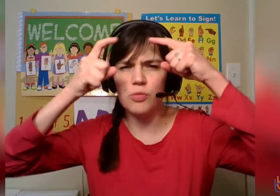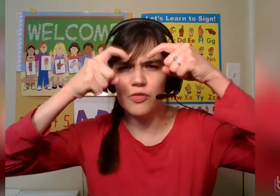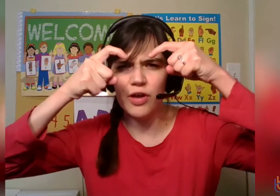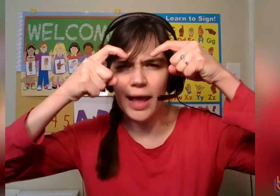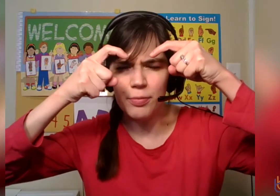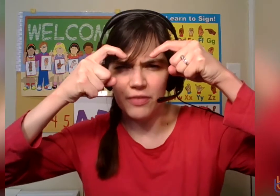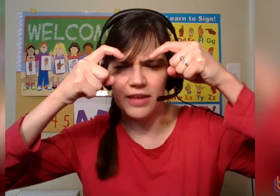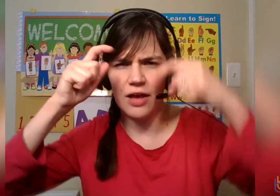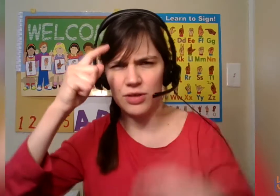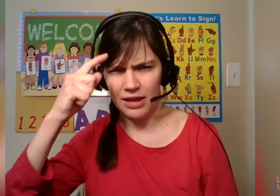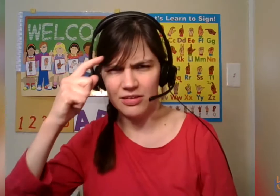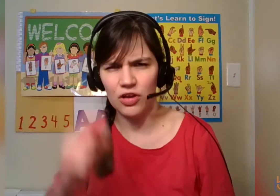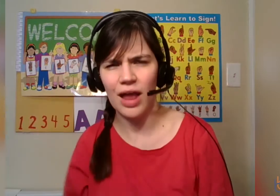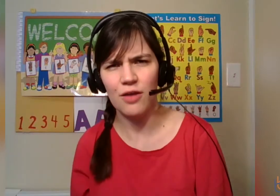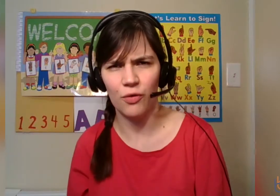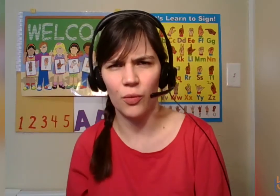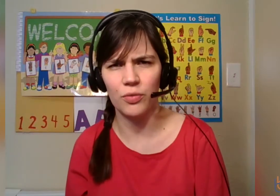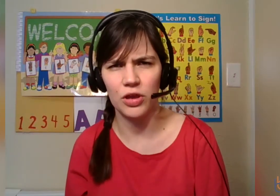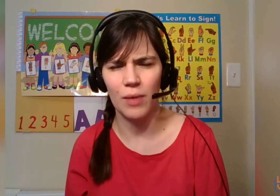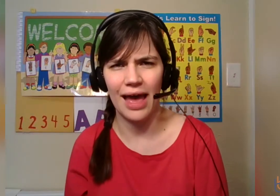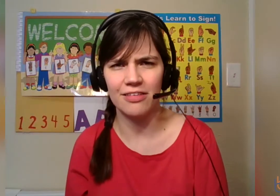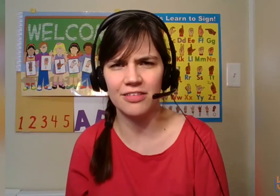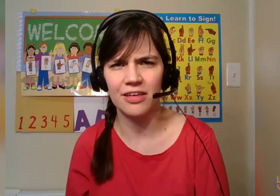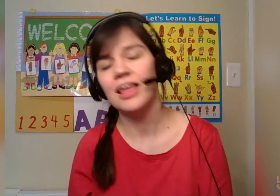going to move your eyebrows down and tilt your head forward when you ask. If